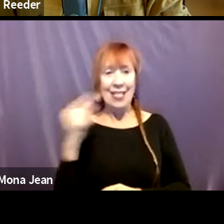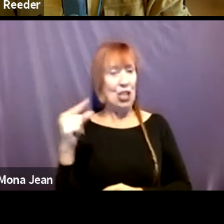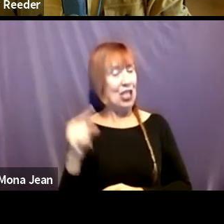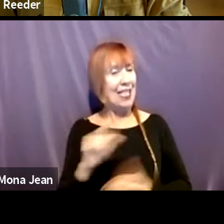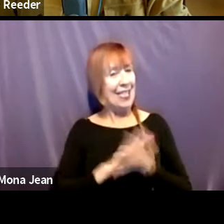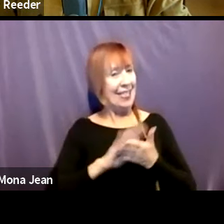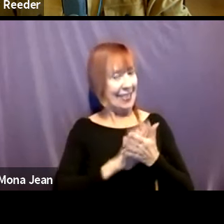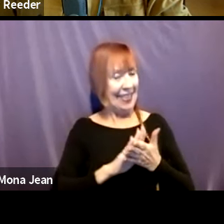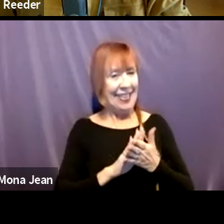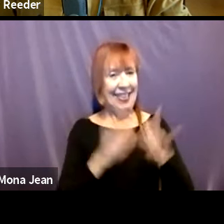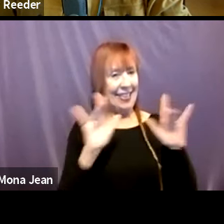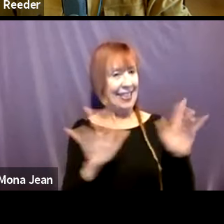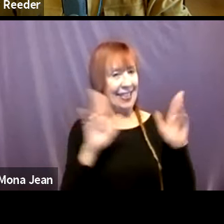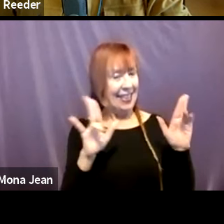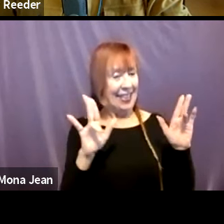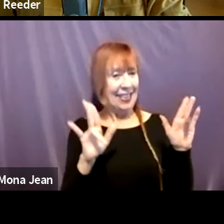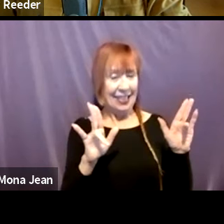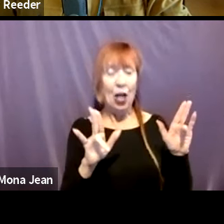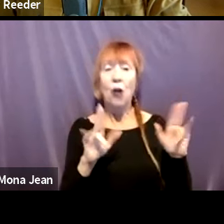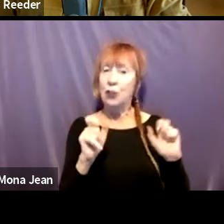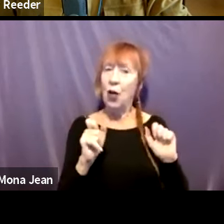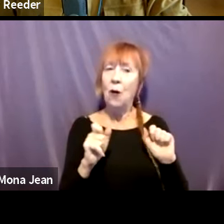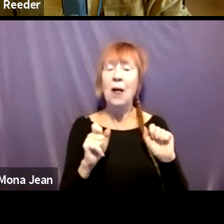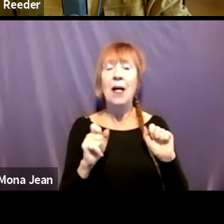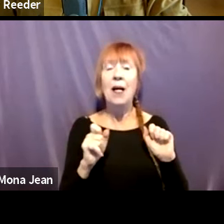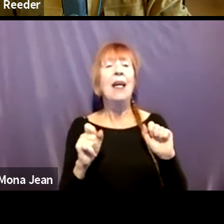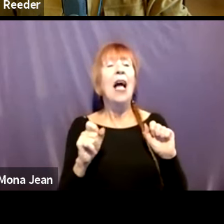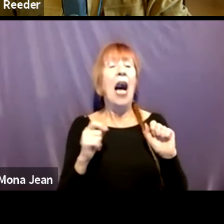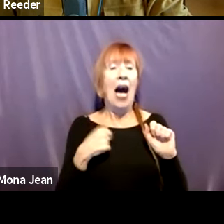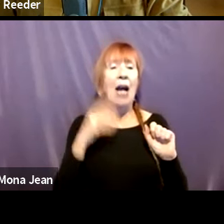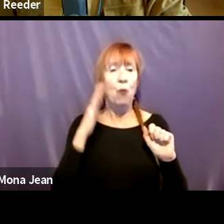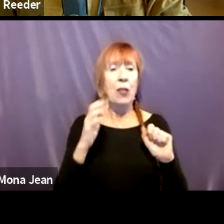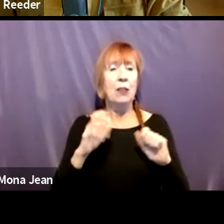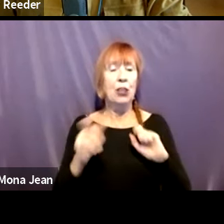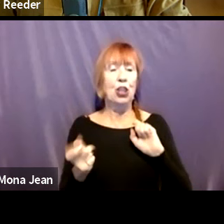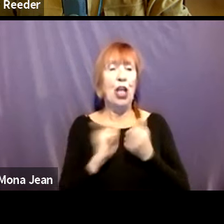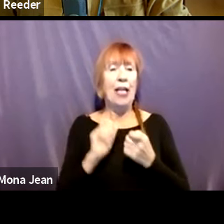So yes, that's how I tailor my pitches if it's, you know?